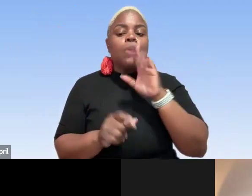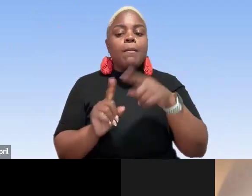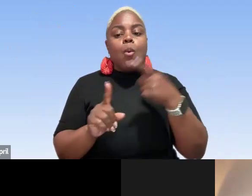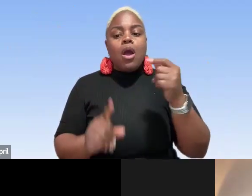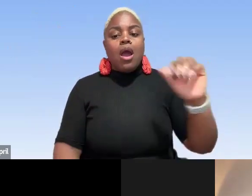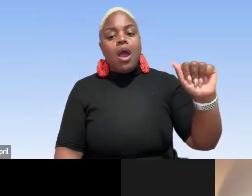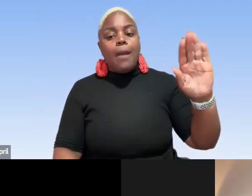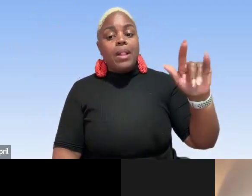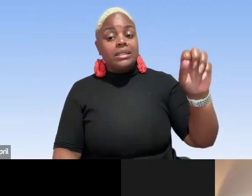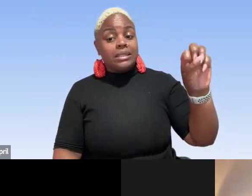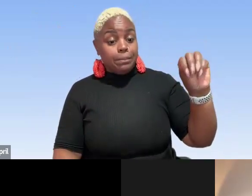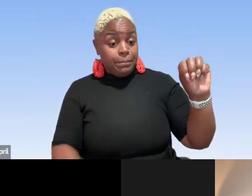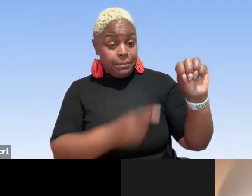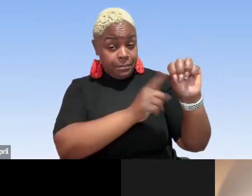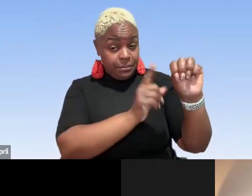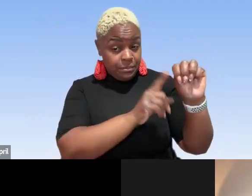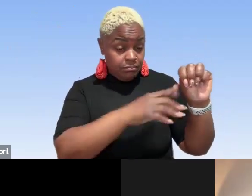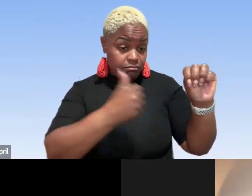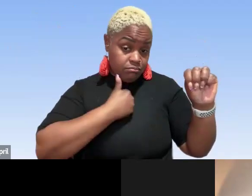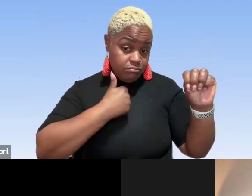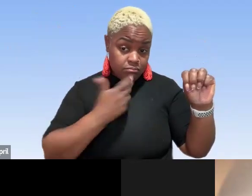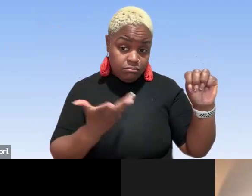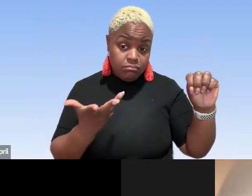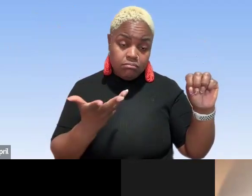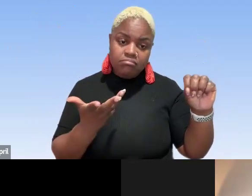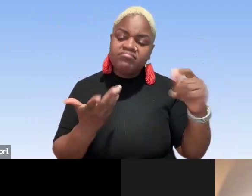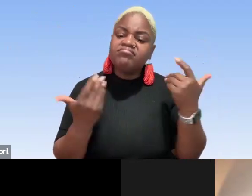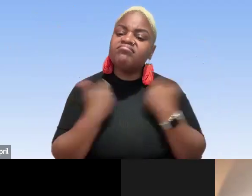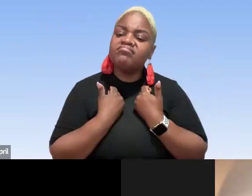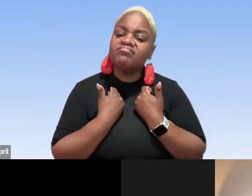I am personally convinced that ableism itself is